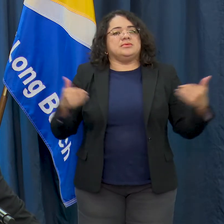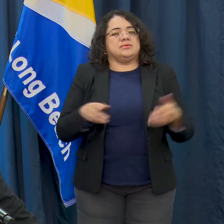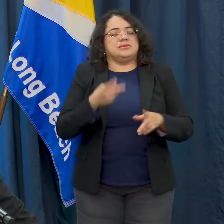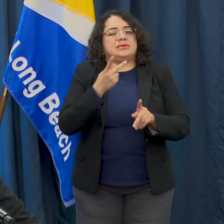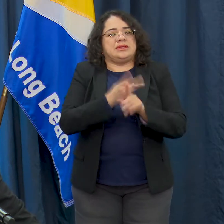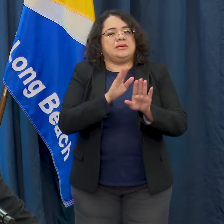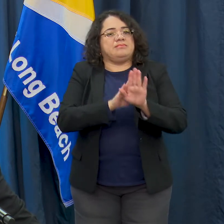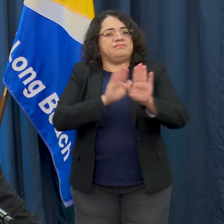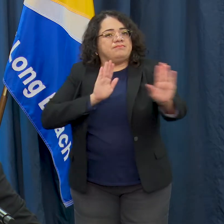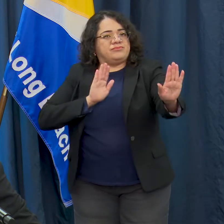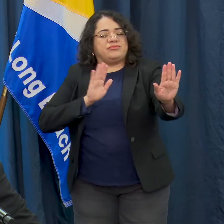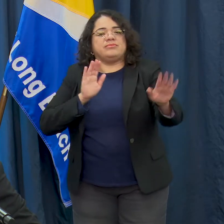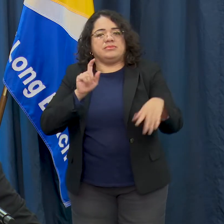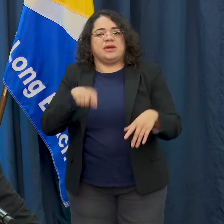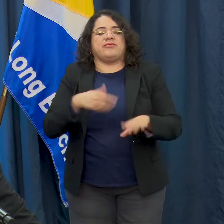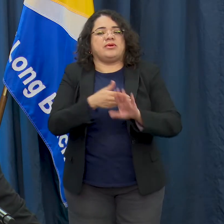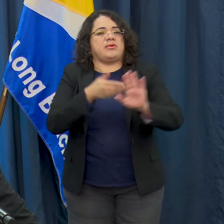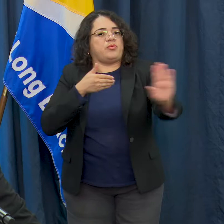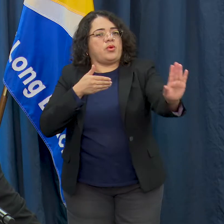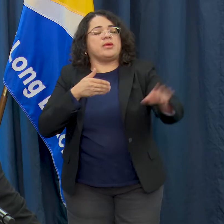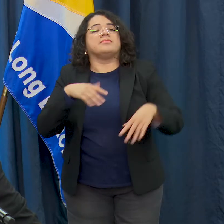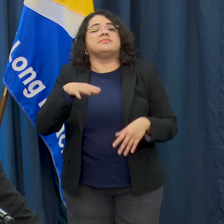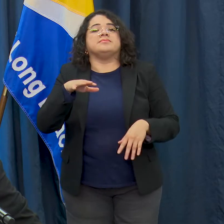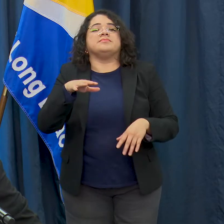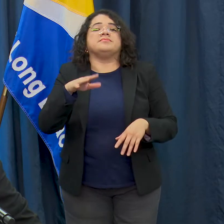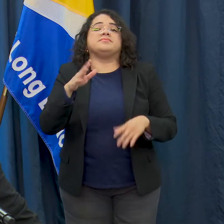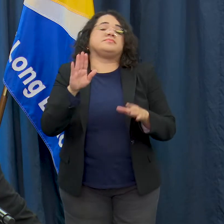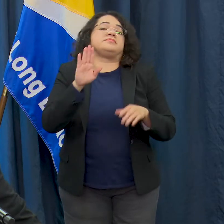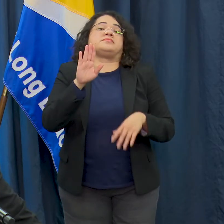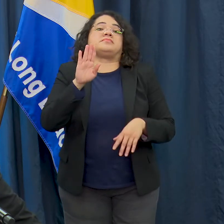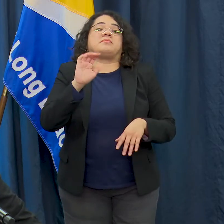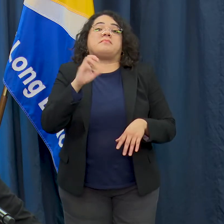addition to that to the beach and bike path opening today, we have our tennis